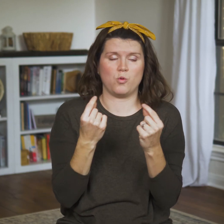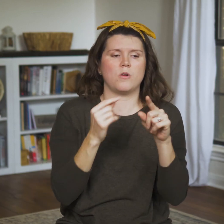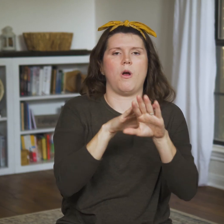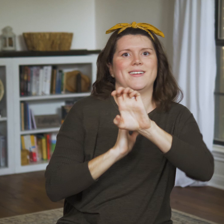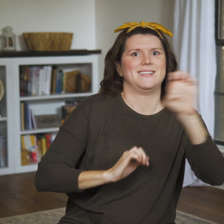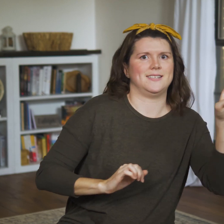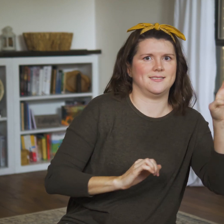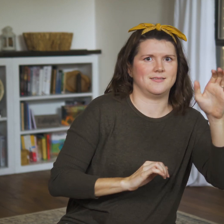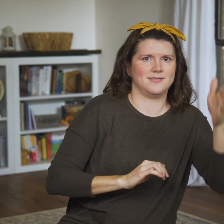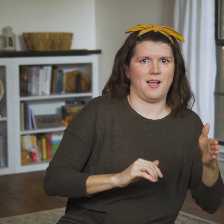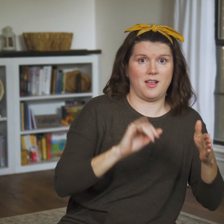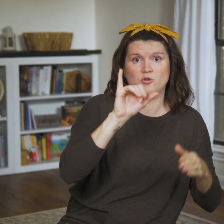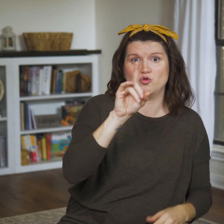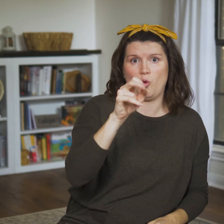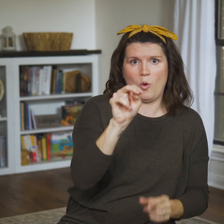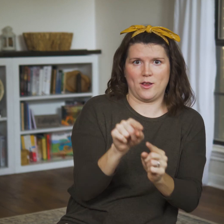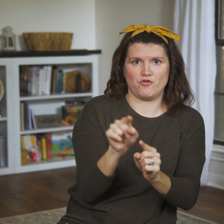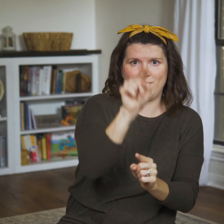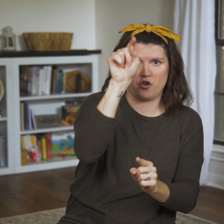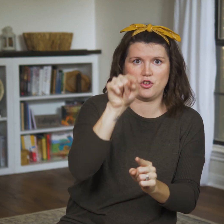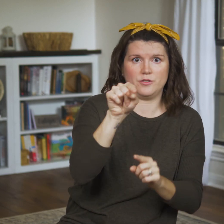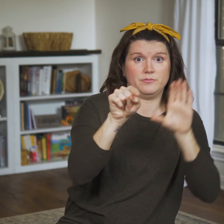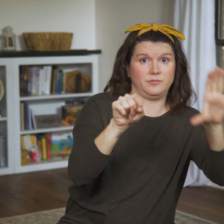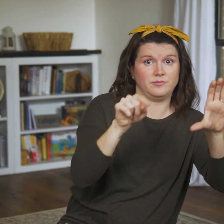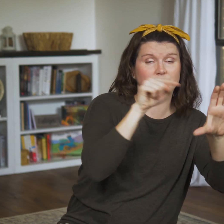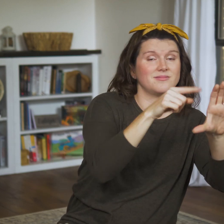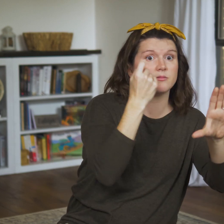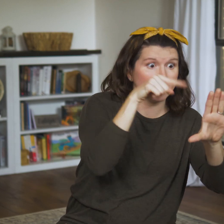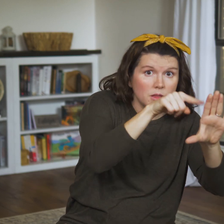roughly 500 pounds of it.